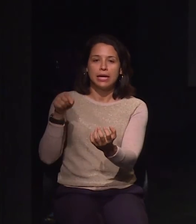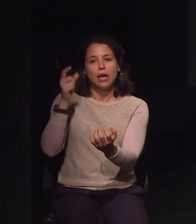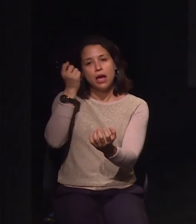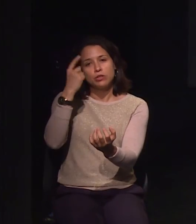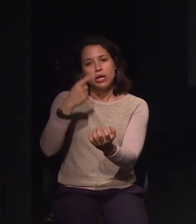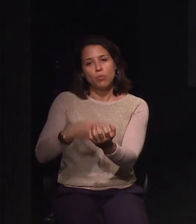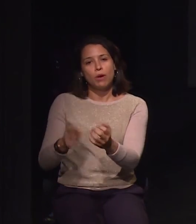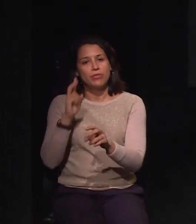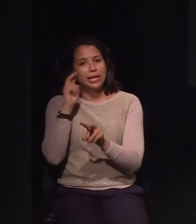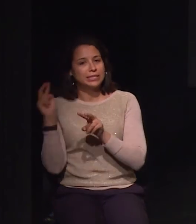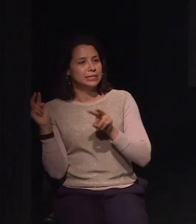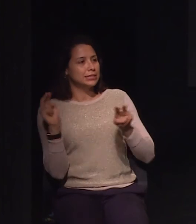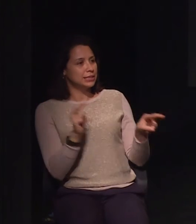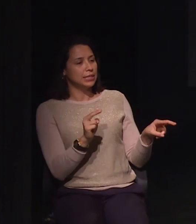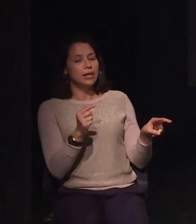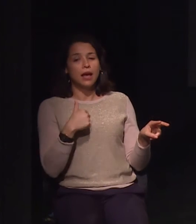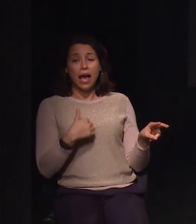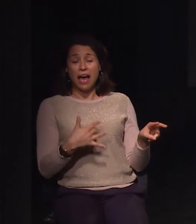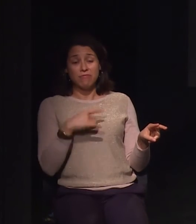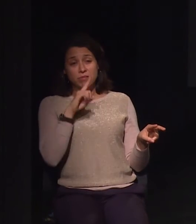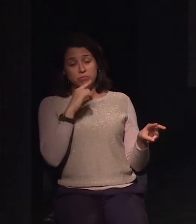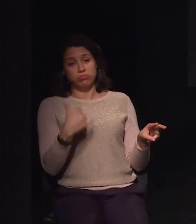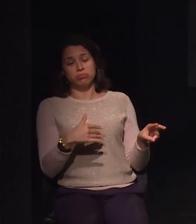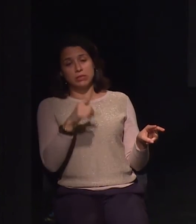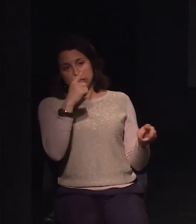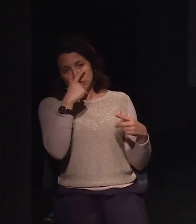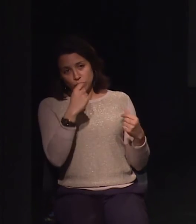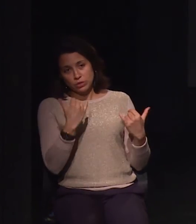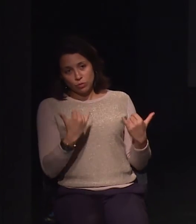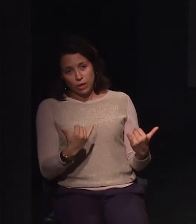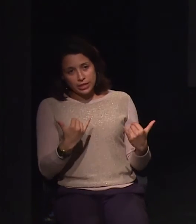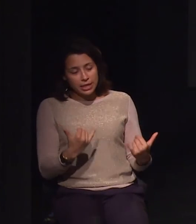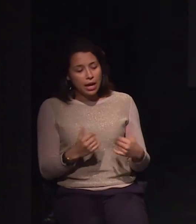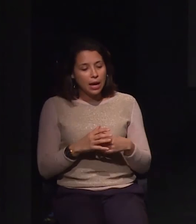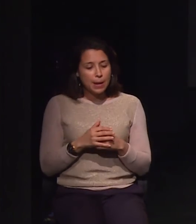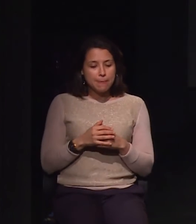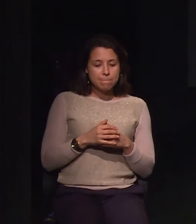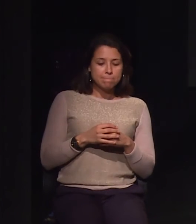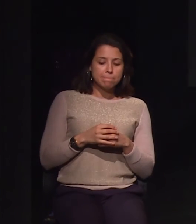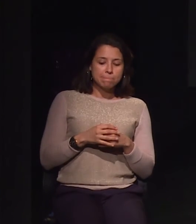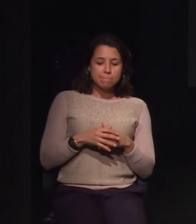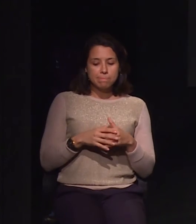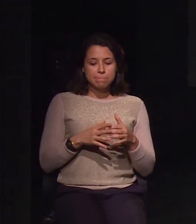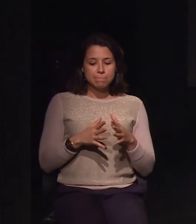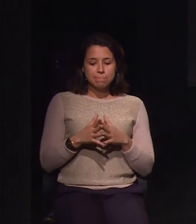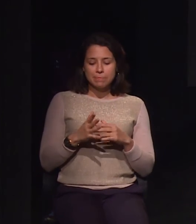And I find that particularly interesting right now, and we can’t get into this deeply in